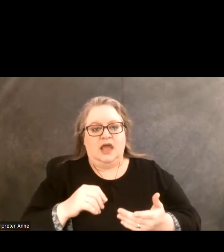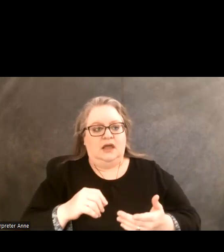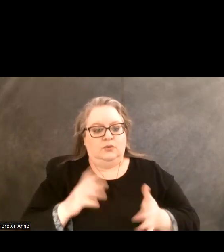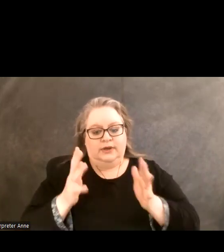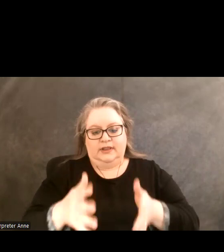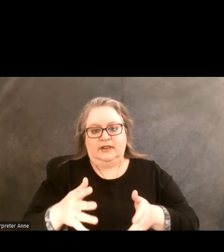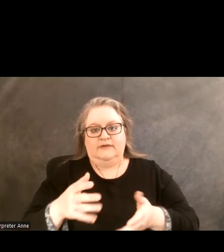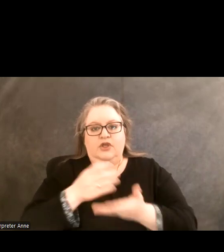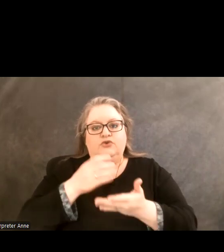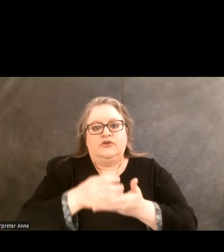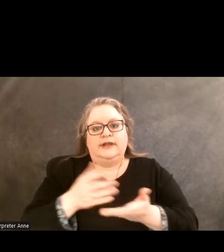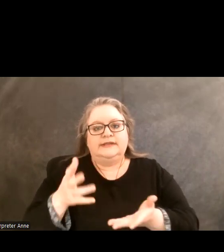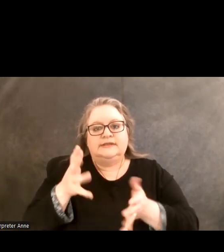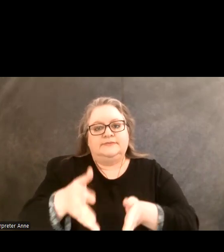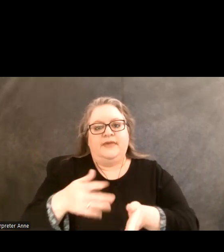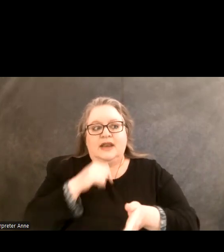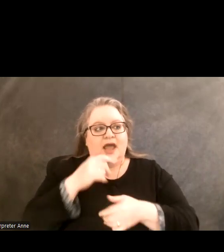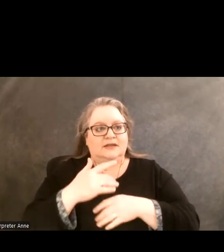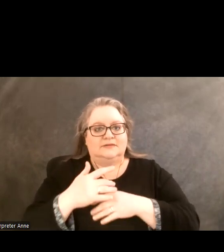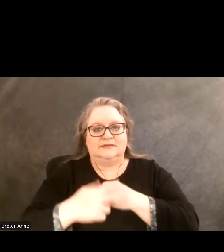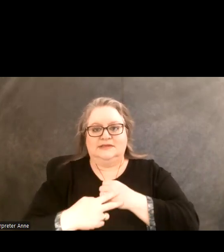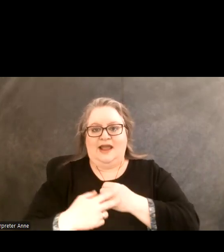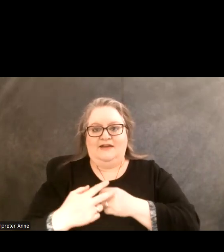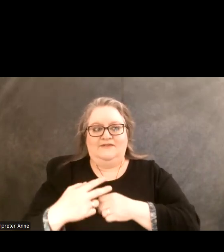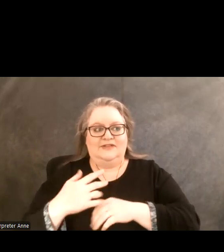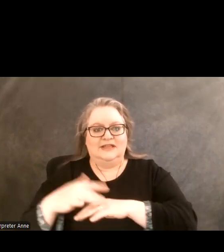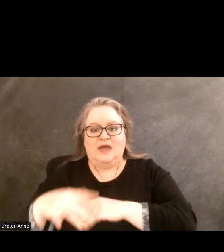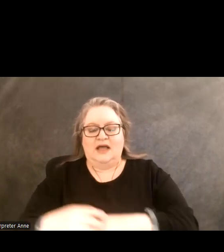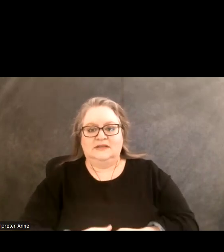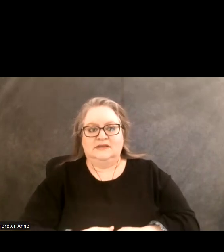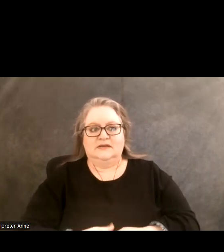would not save the spots and I ended up putting the disabled